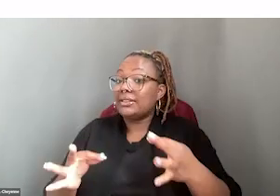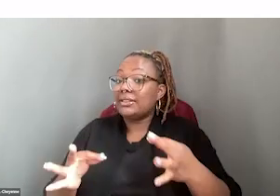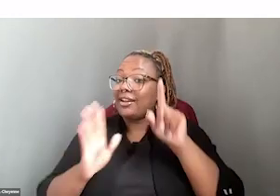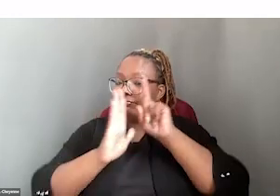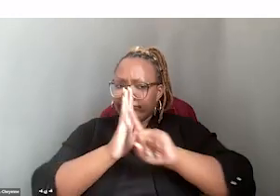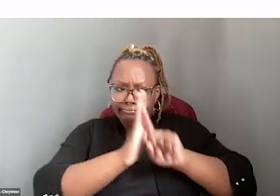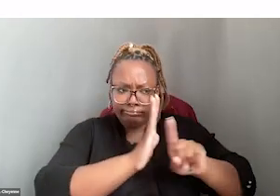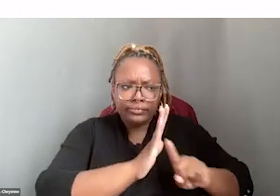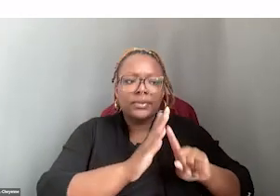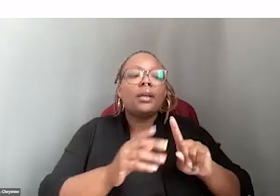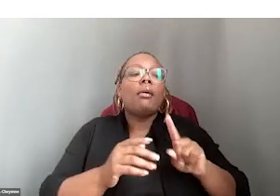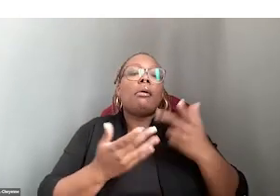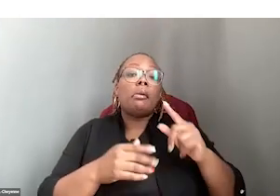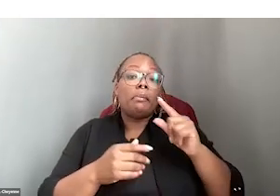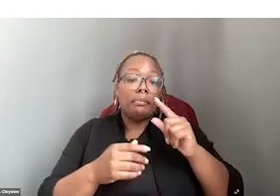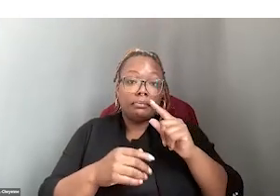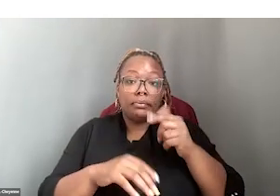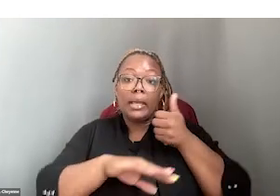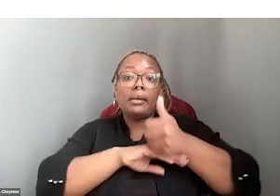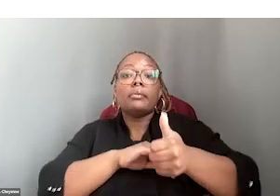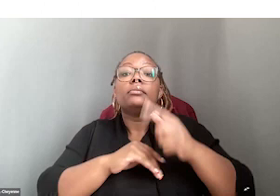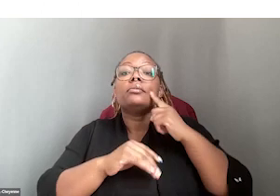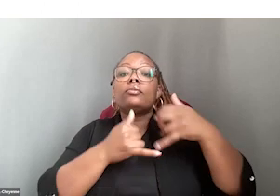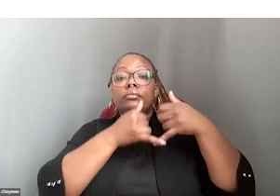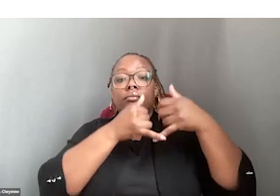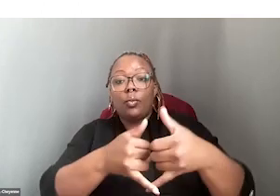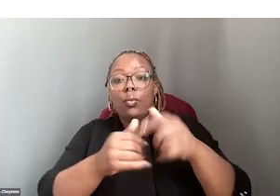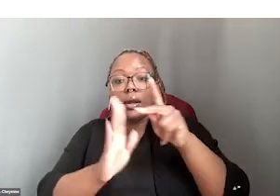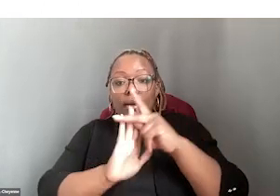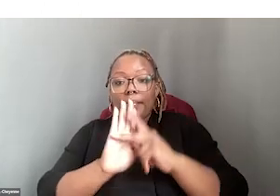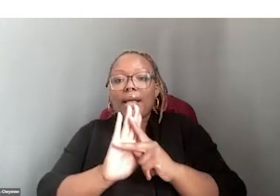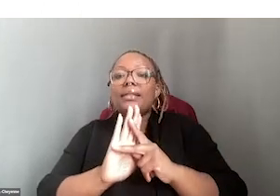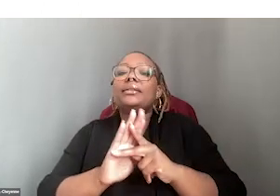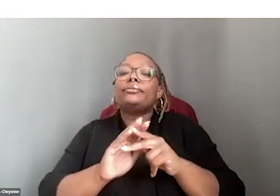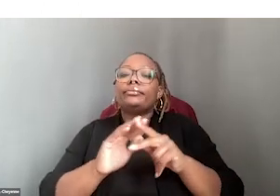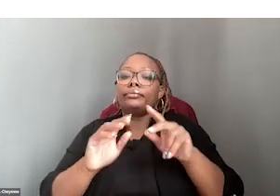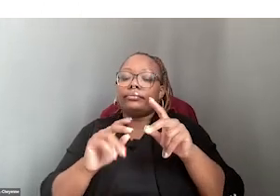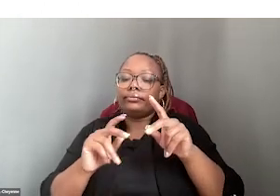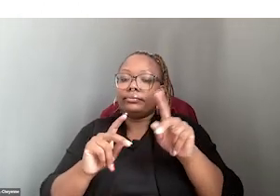of awarded policies or codes of conduct, statues, regulations, executive orders related